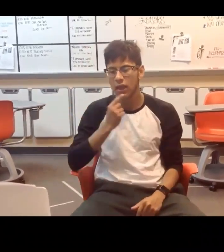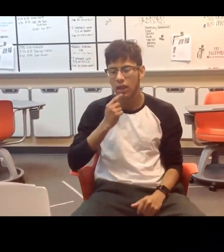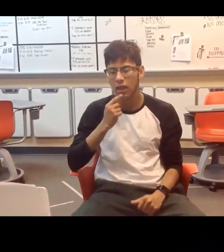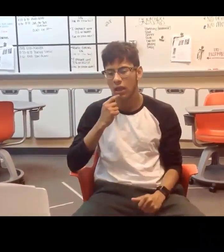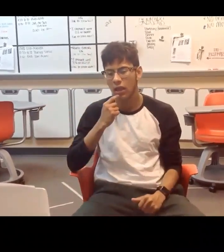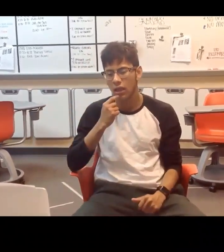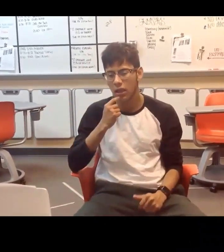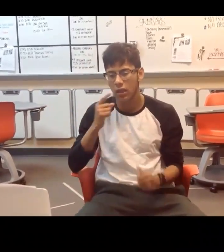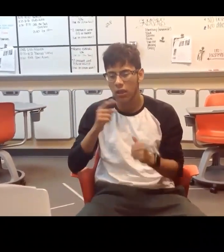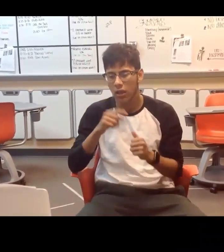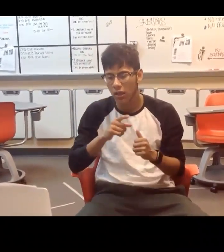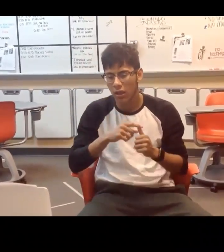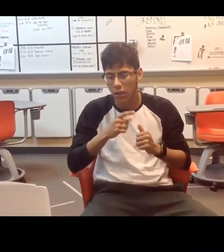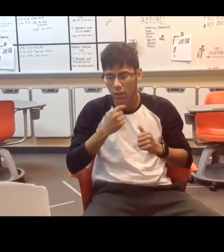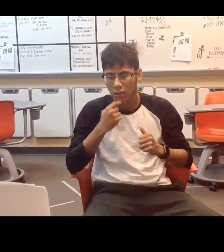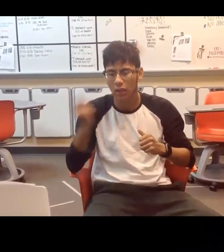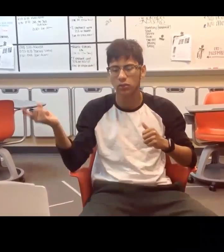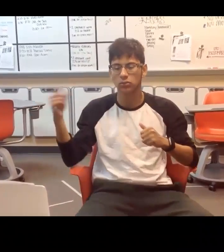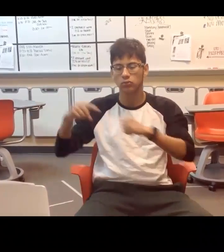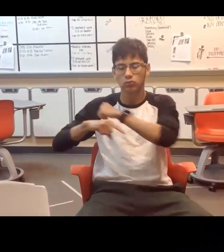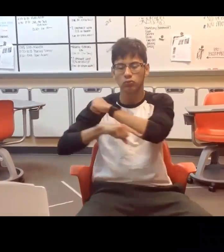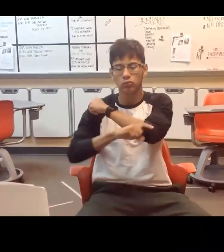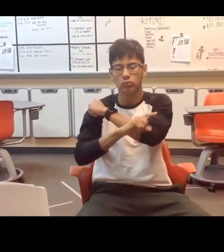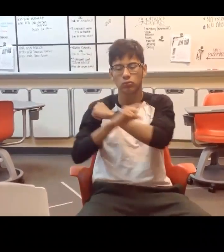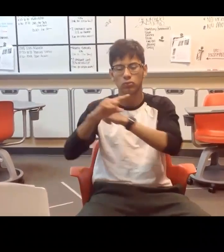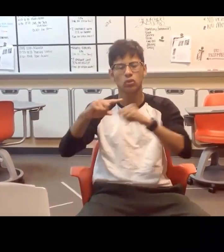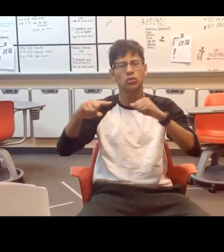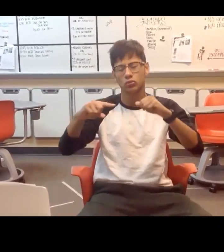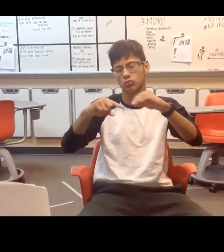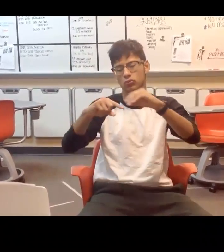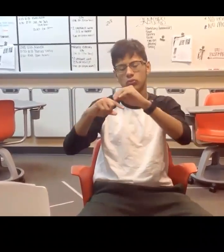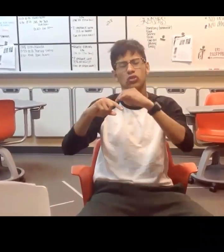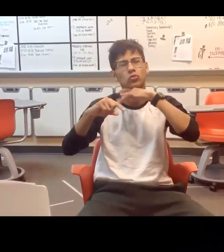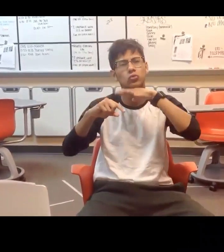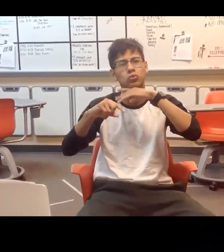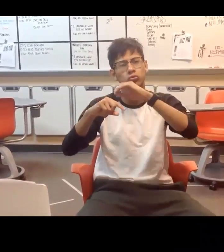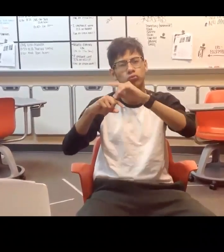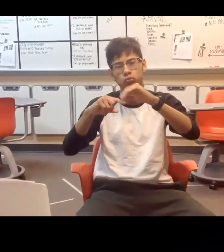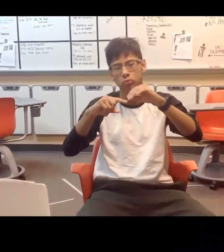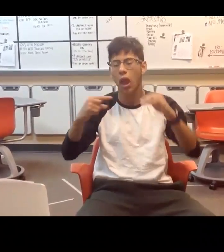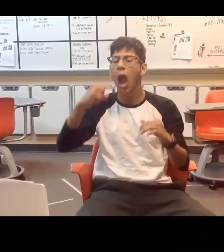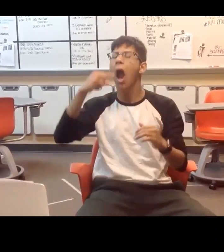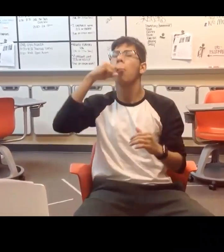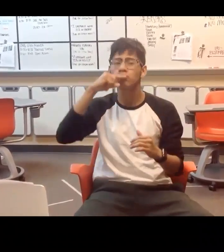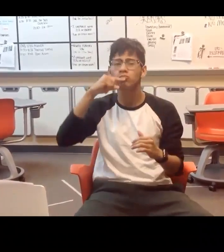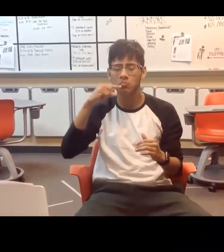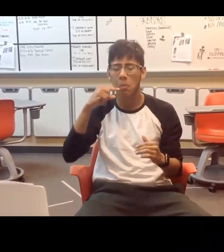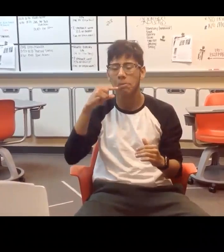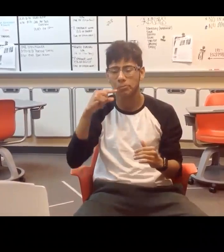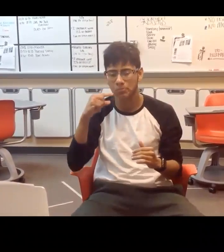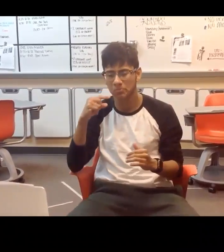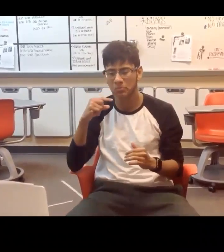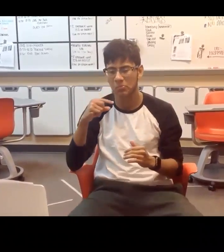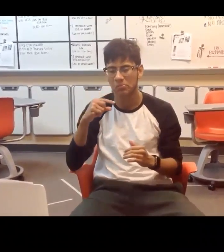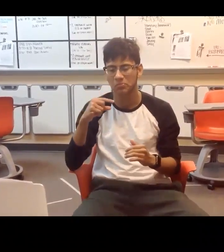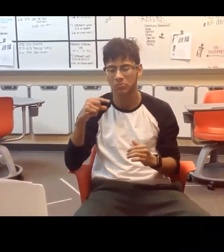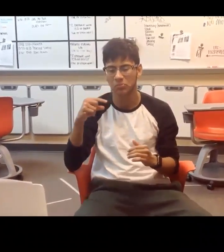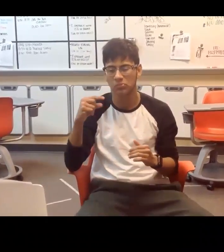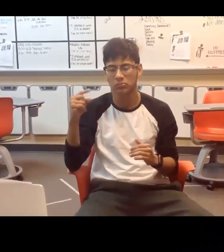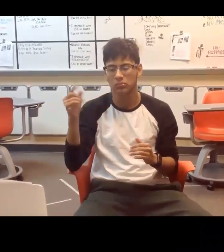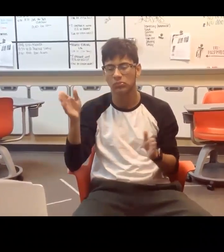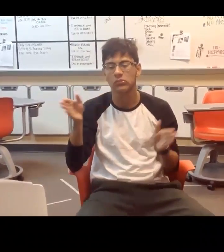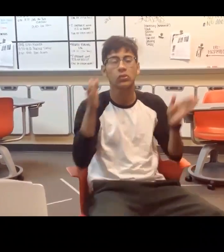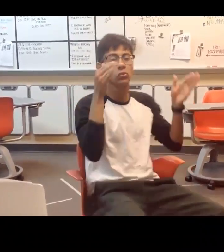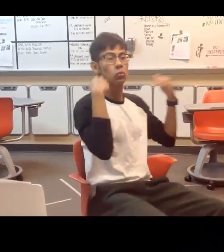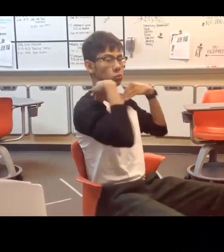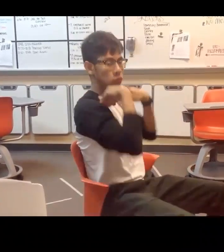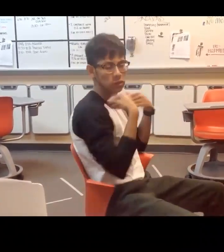Because of worm, the worm he would put dirt seasoning on it and then he would eat it.